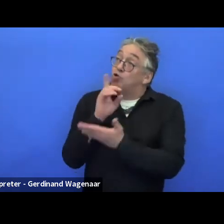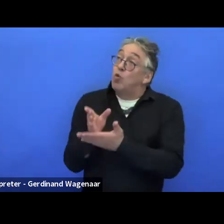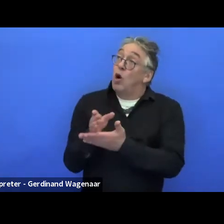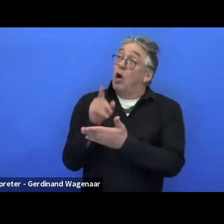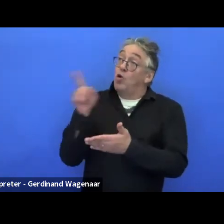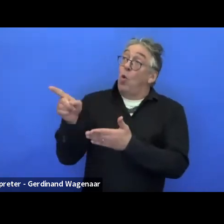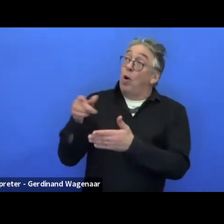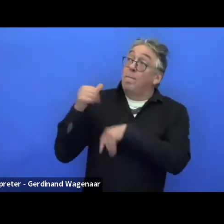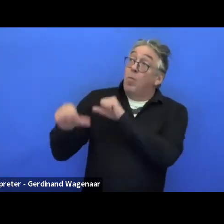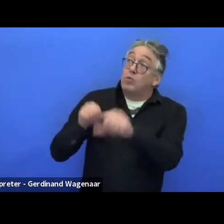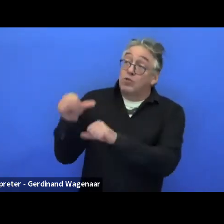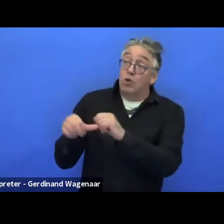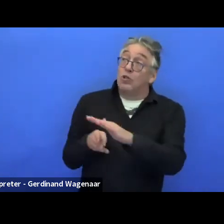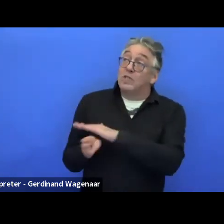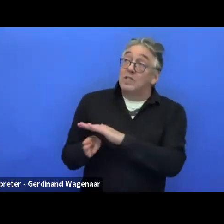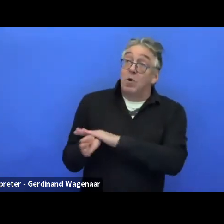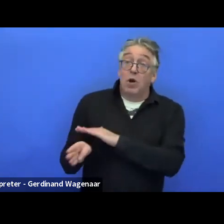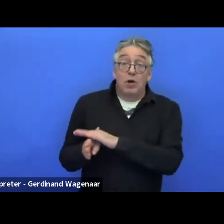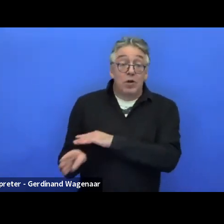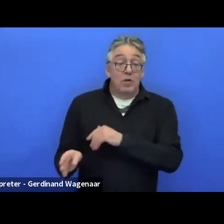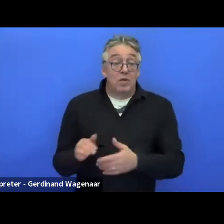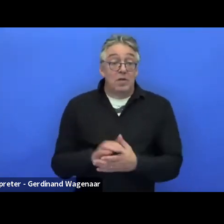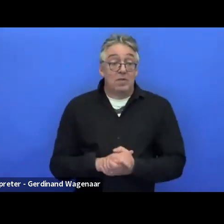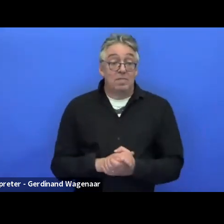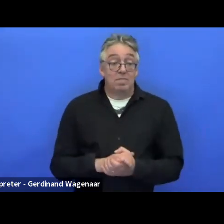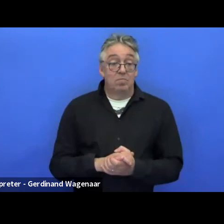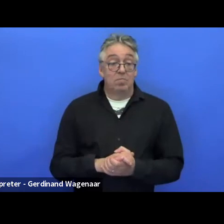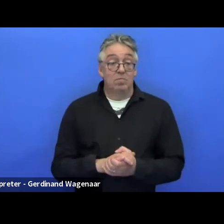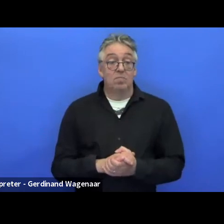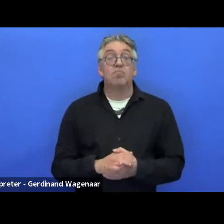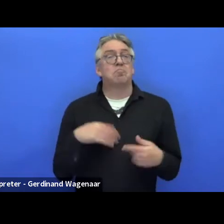and based on the information received, we concluded